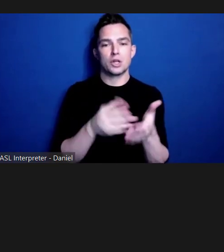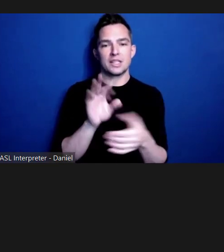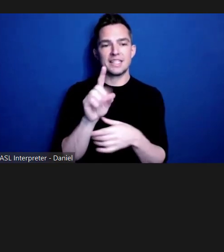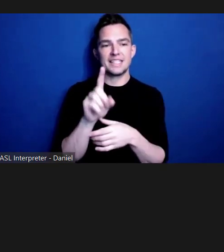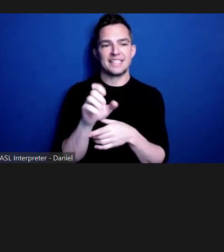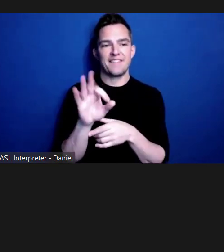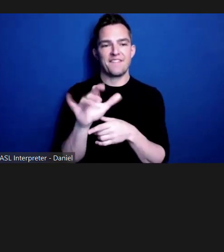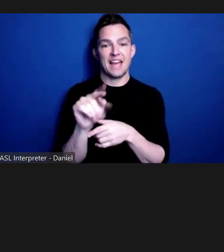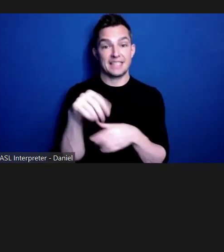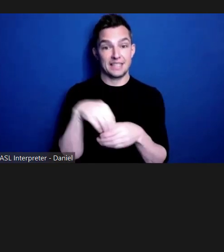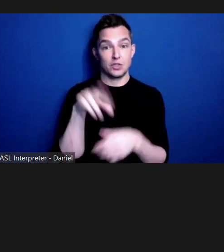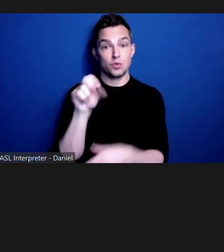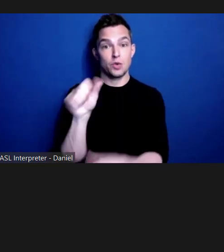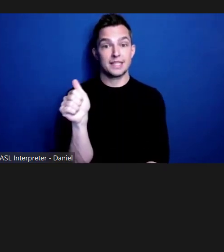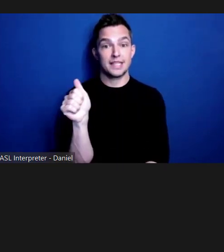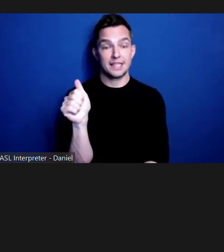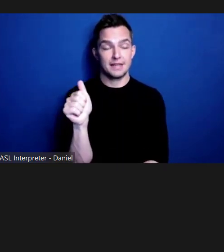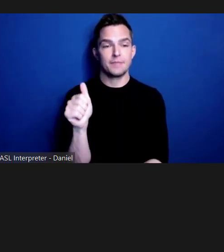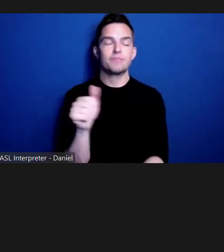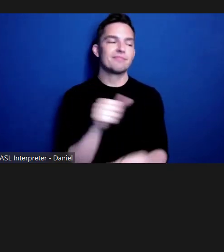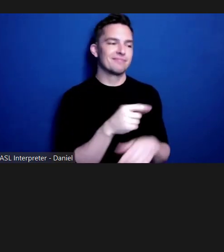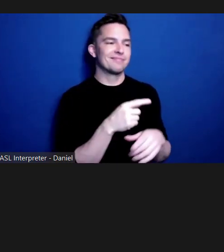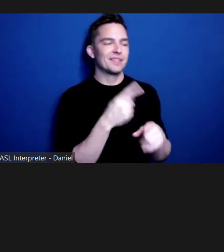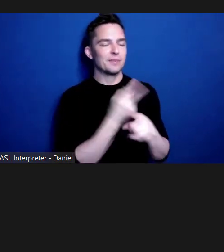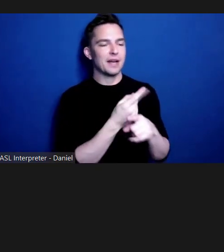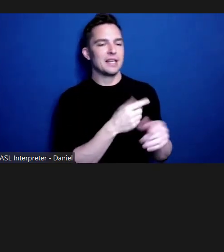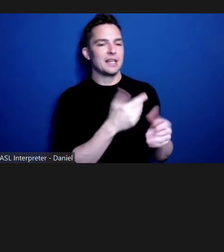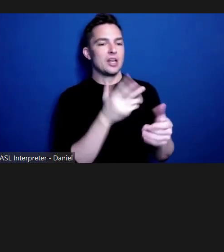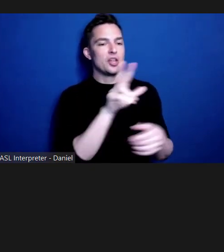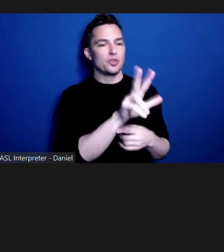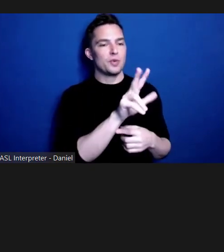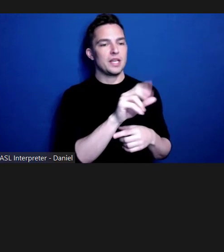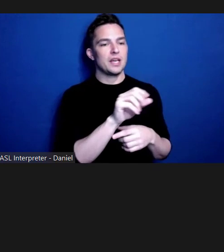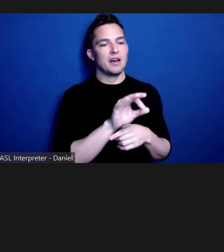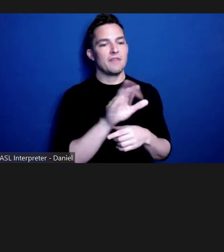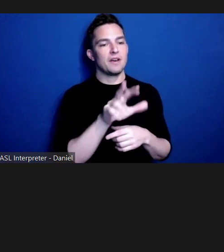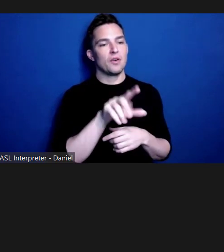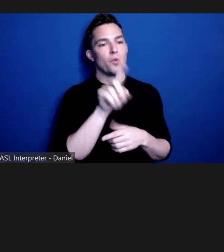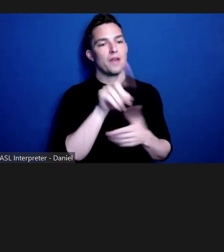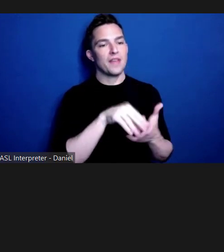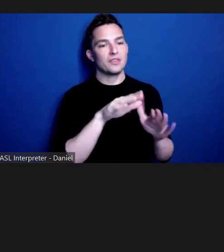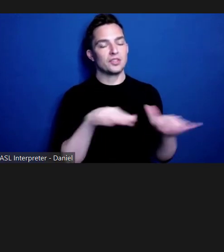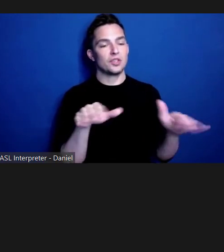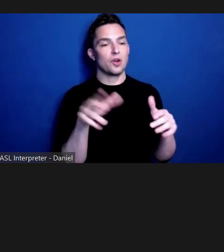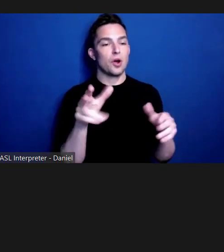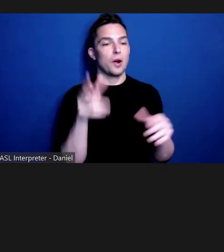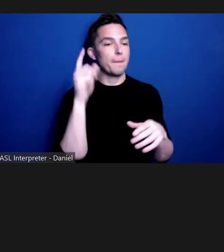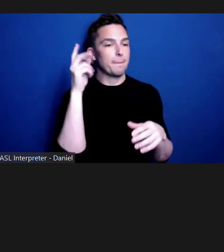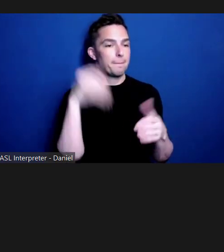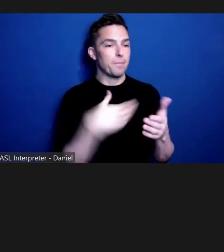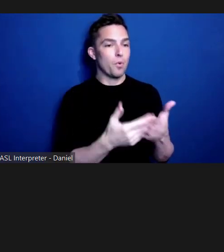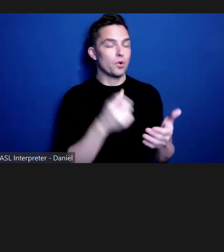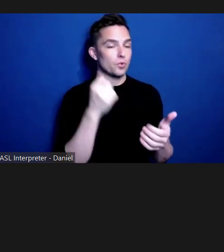William Eiserman: Yeah, in fact, about three children in 1,000 are born with a hearing loss, deaf or hard of hearing.